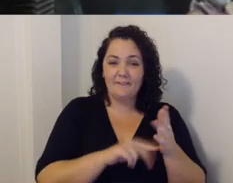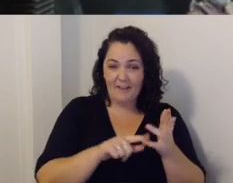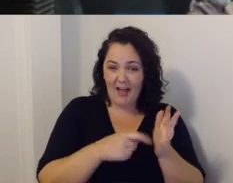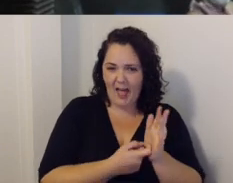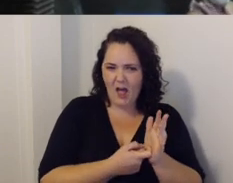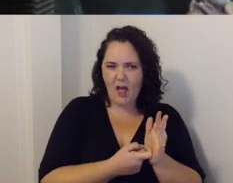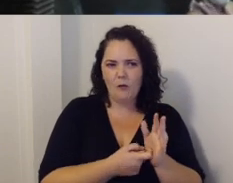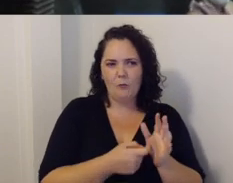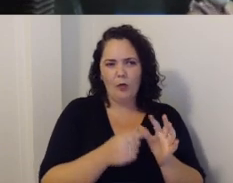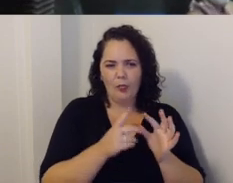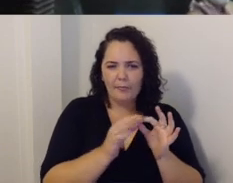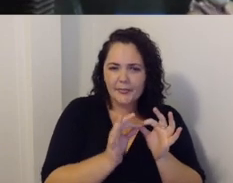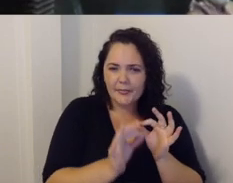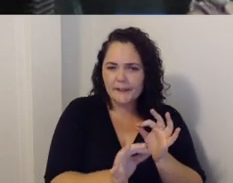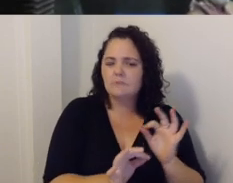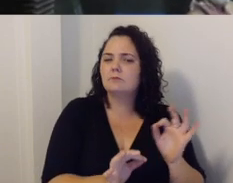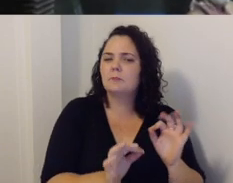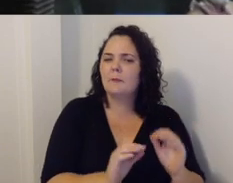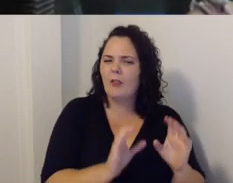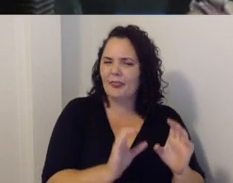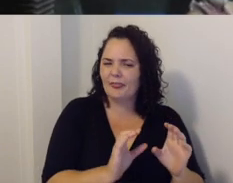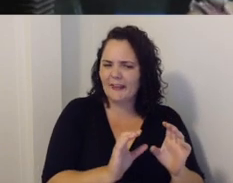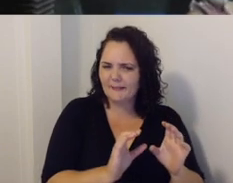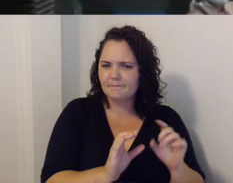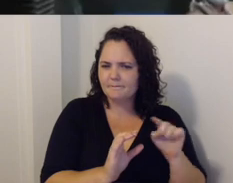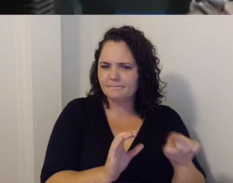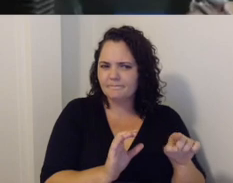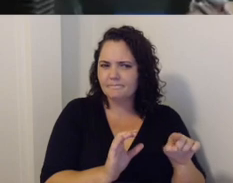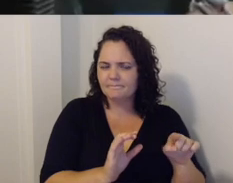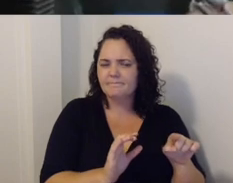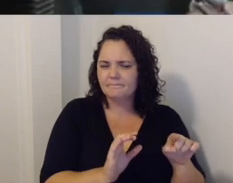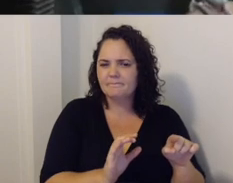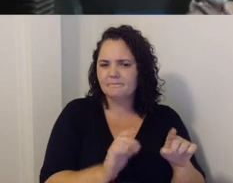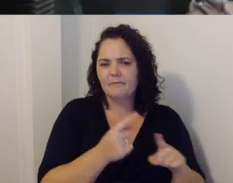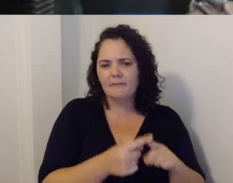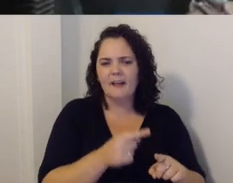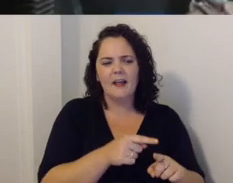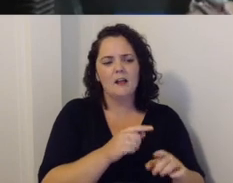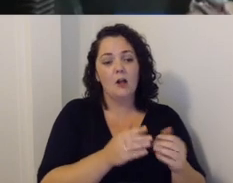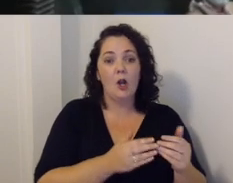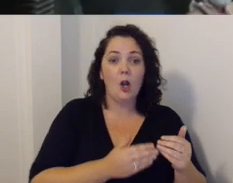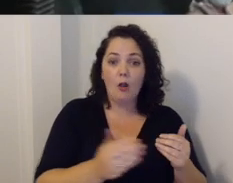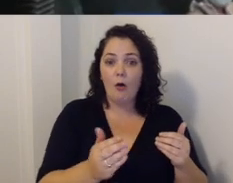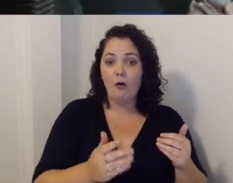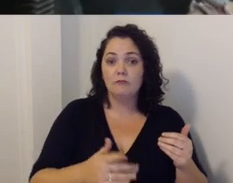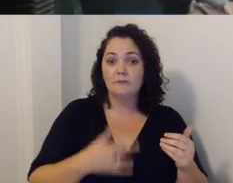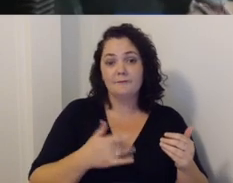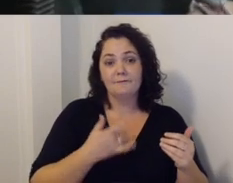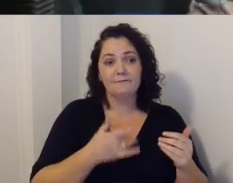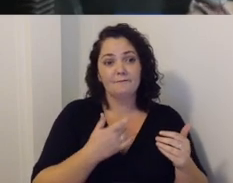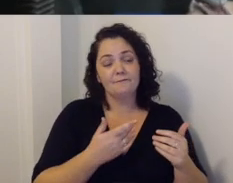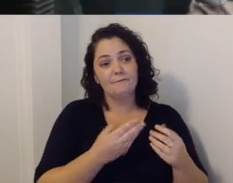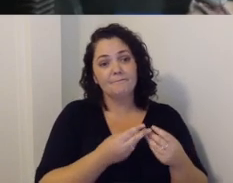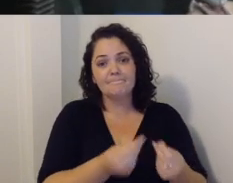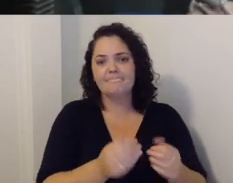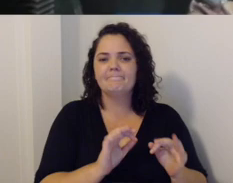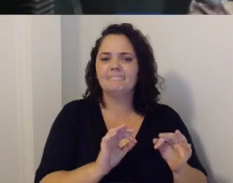corn flour can have a little bit more trouble um just in terms of uh its longevity. Yes oh yeah now